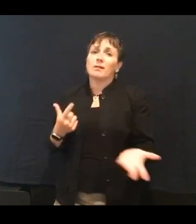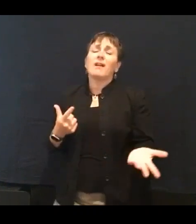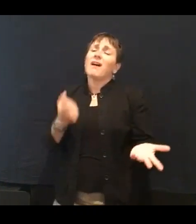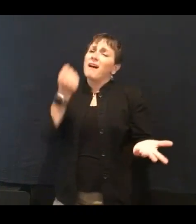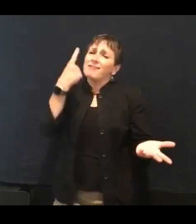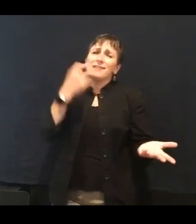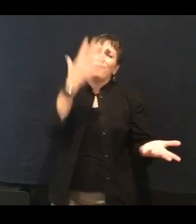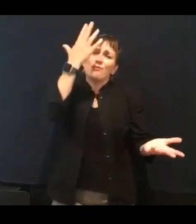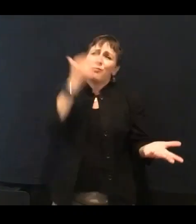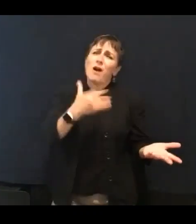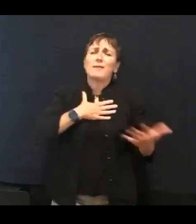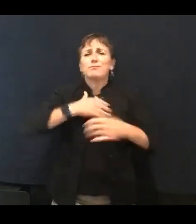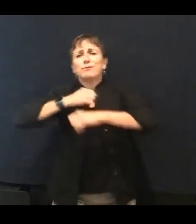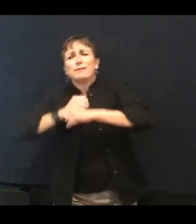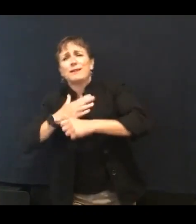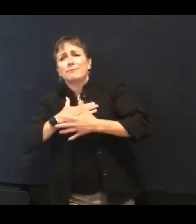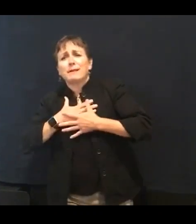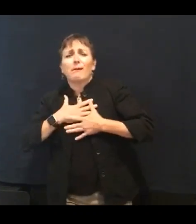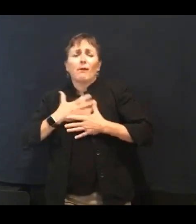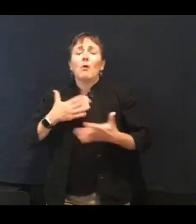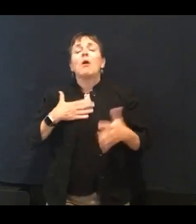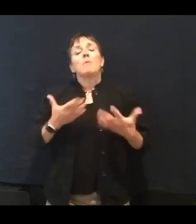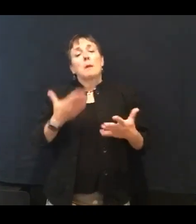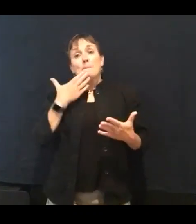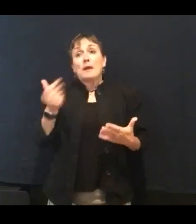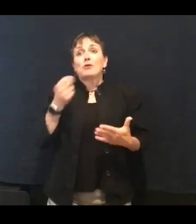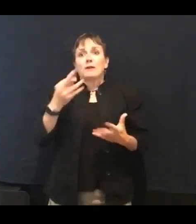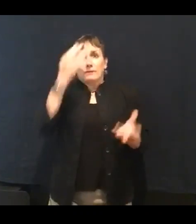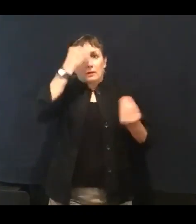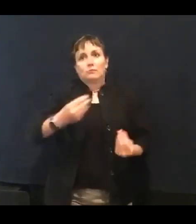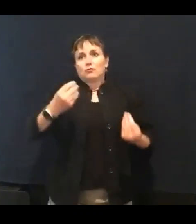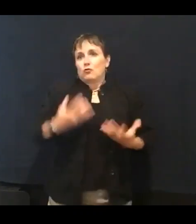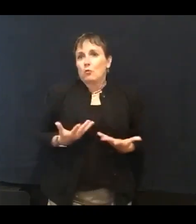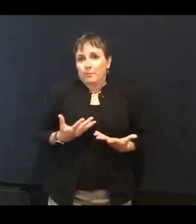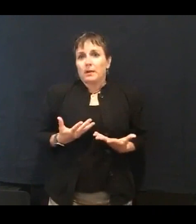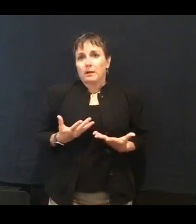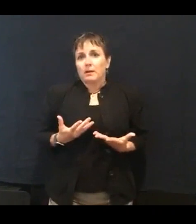honest with me as soon as they had learned of my diagnosis. There is no guidebook on